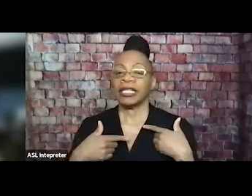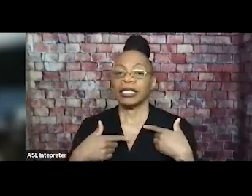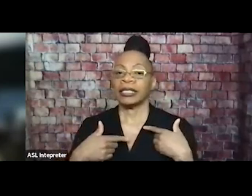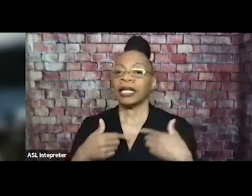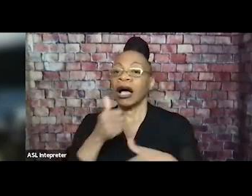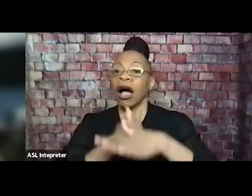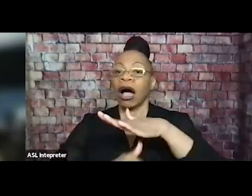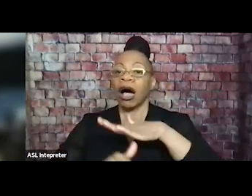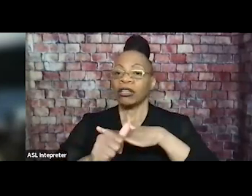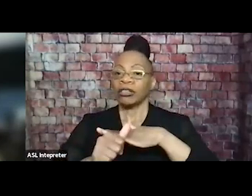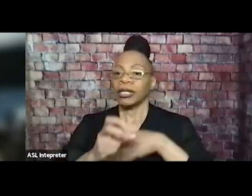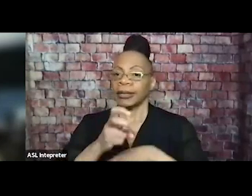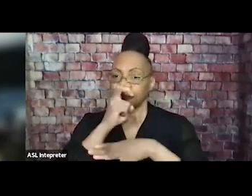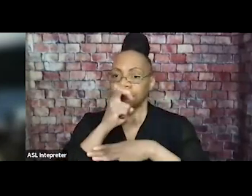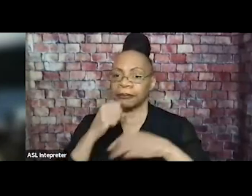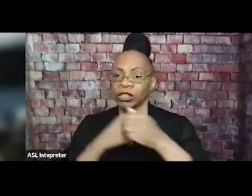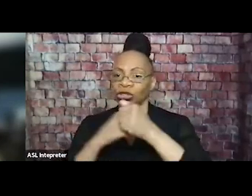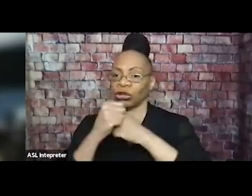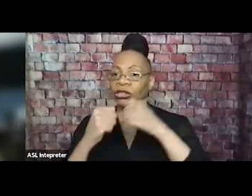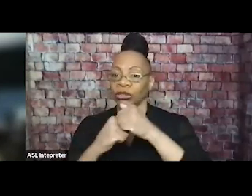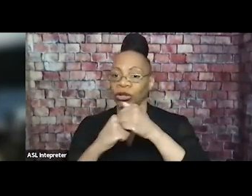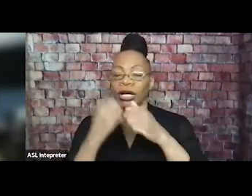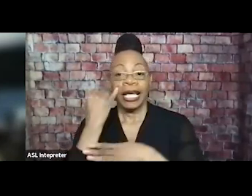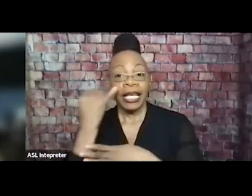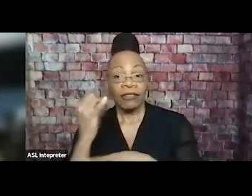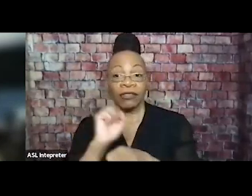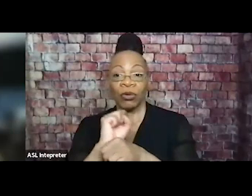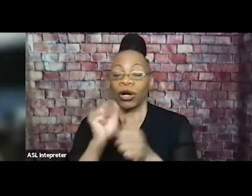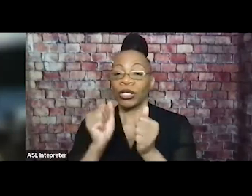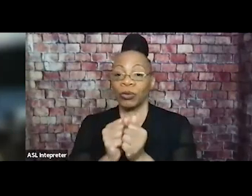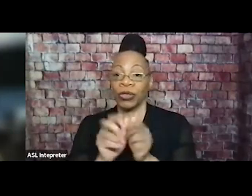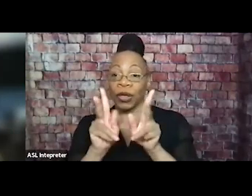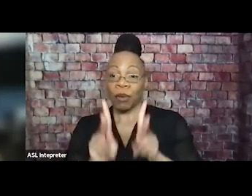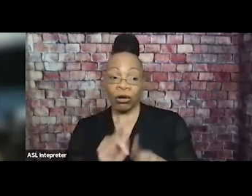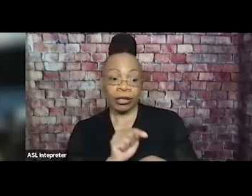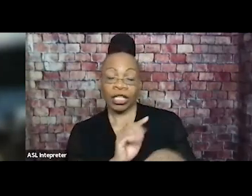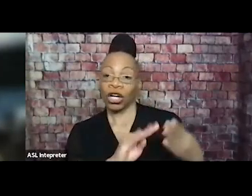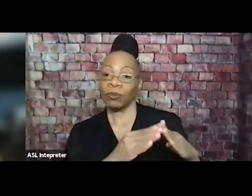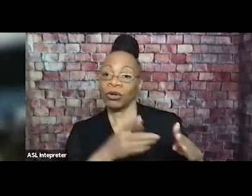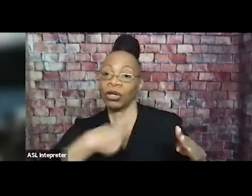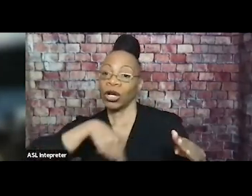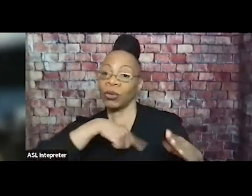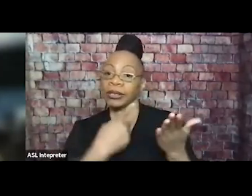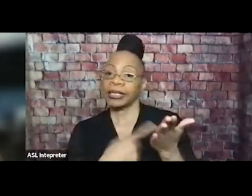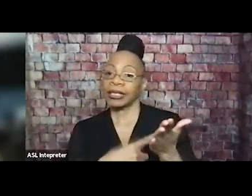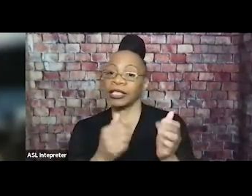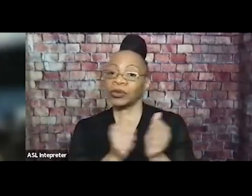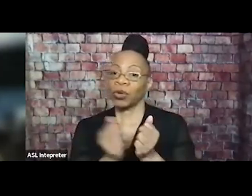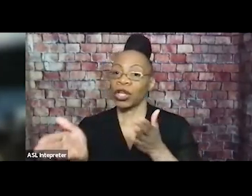So if we were working with an individual in the community, we would talk to service providers, anyone that can have